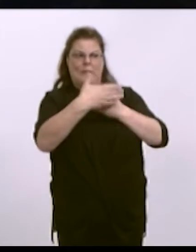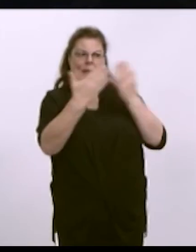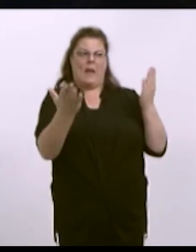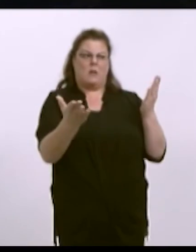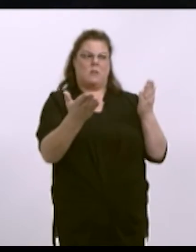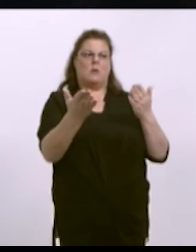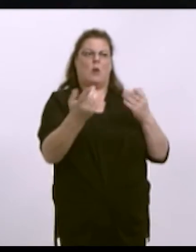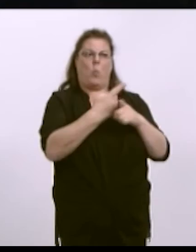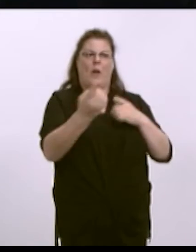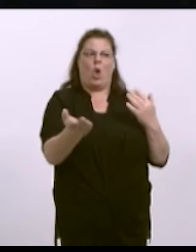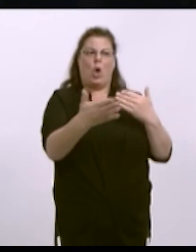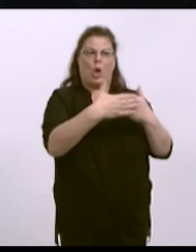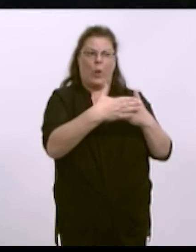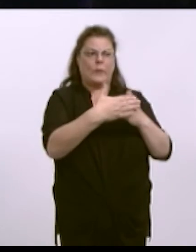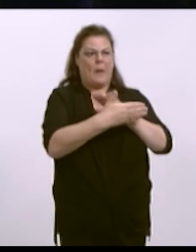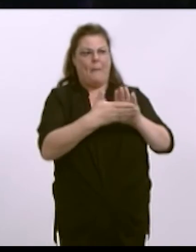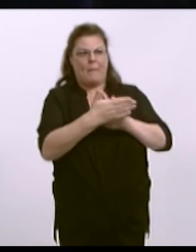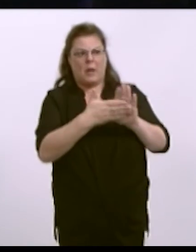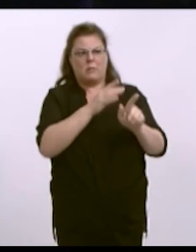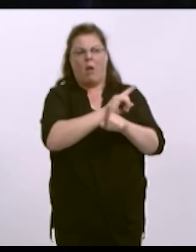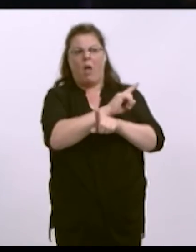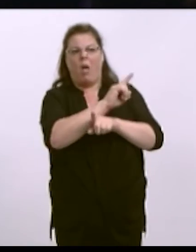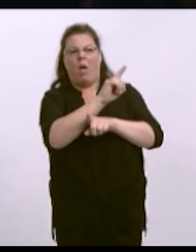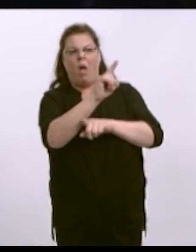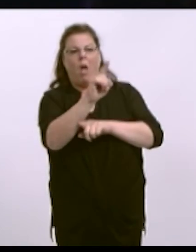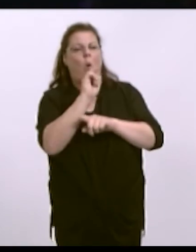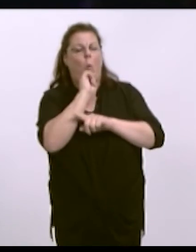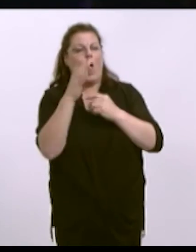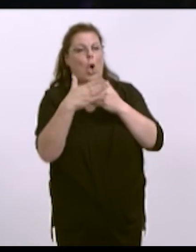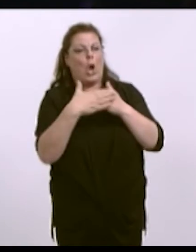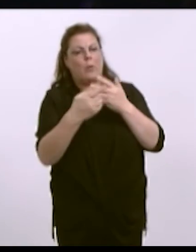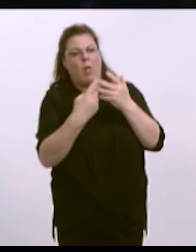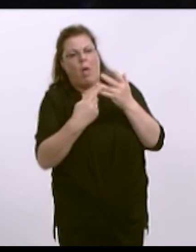Once itís closing one day, it may be a slippery slope to closing more days of the week. So,